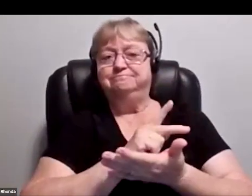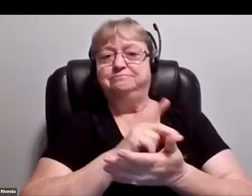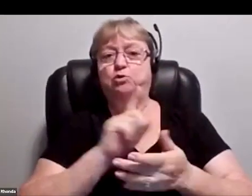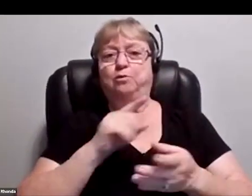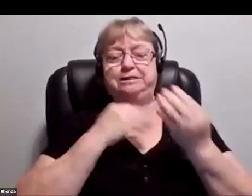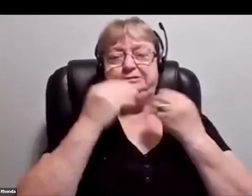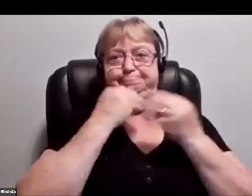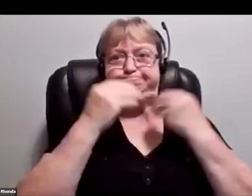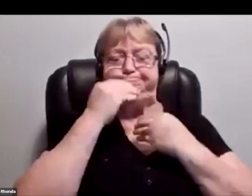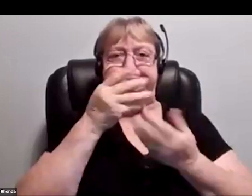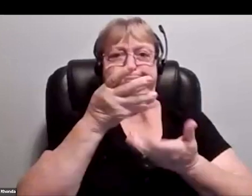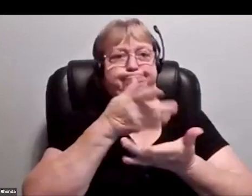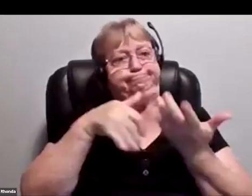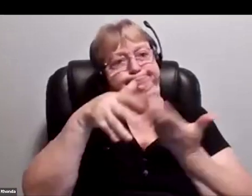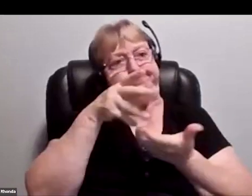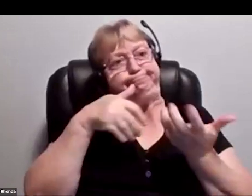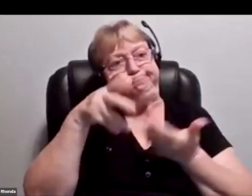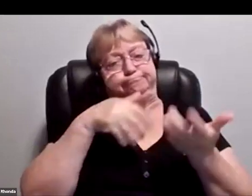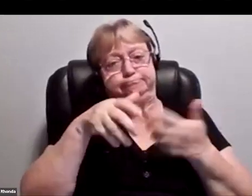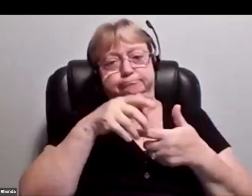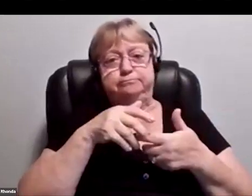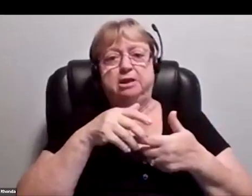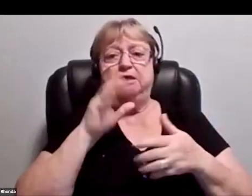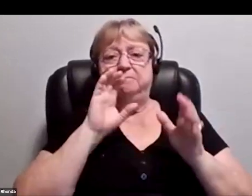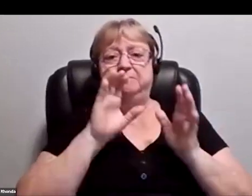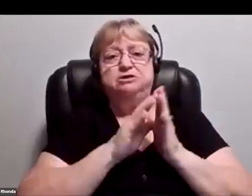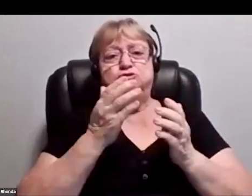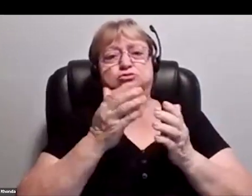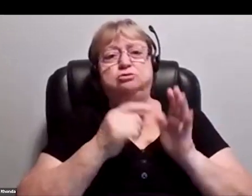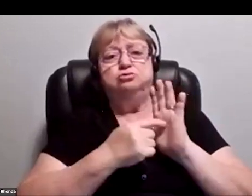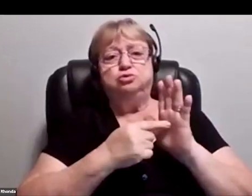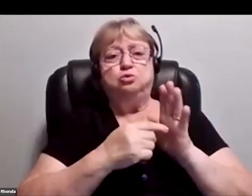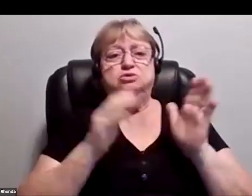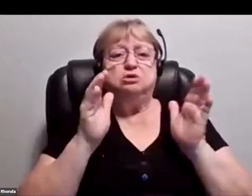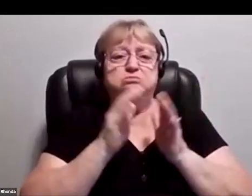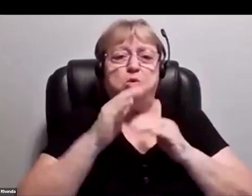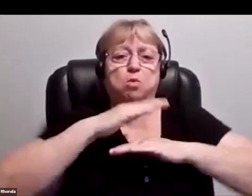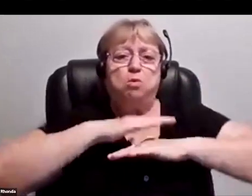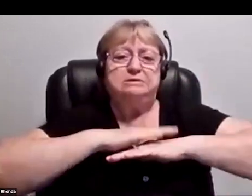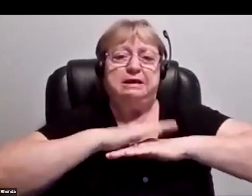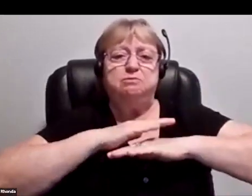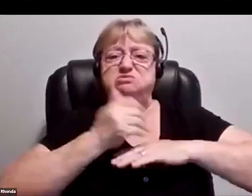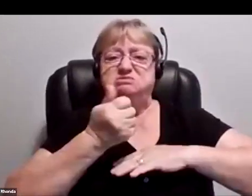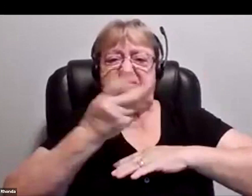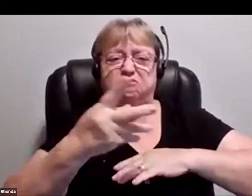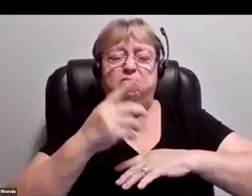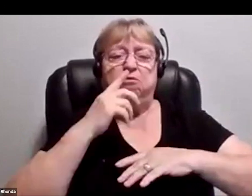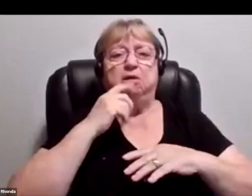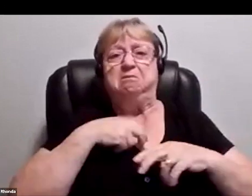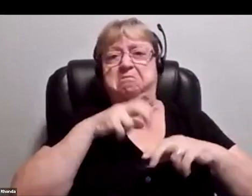The image shown shows quite a small number of tables and seating for around 40 to 50 people at a time.